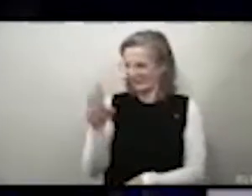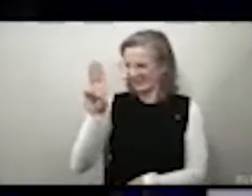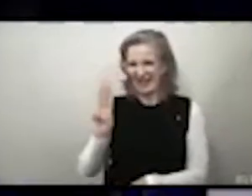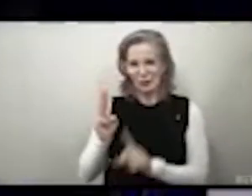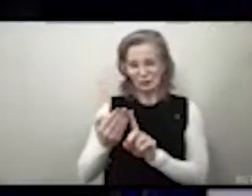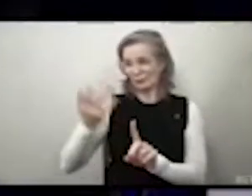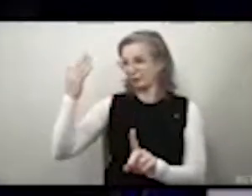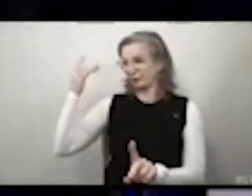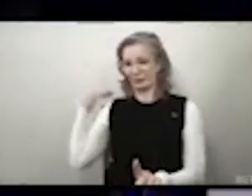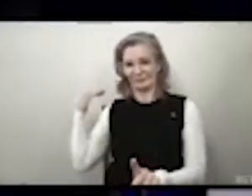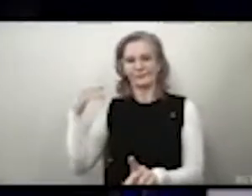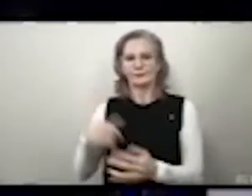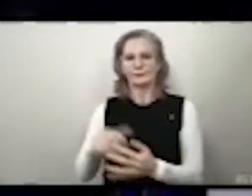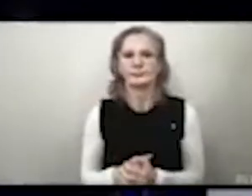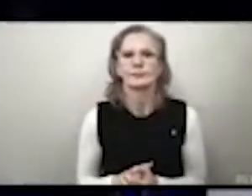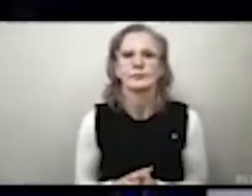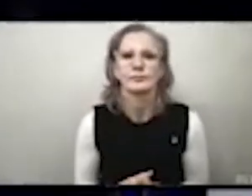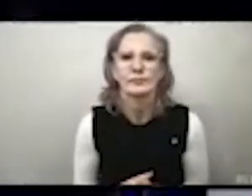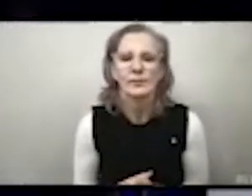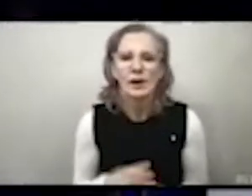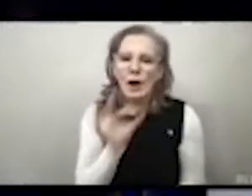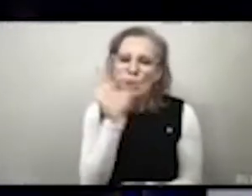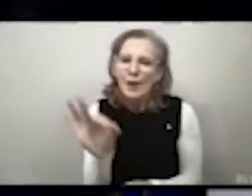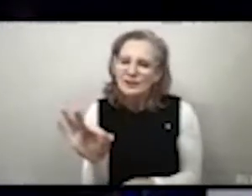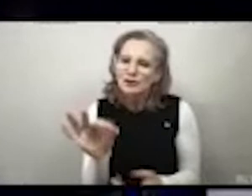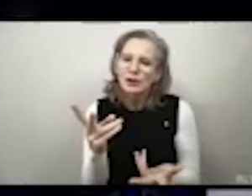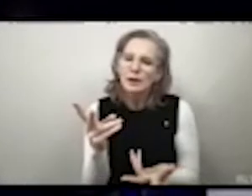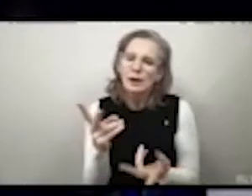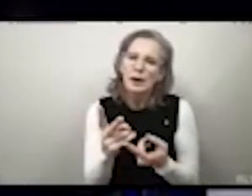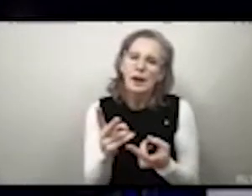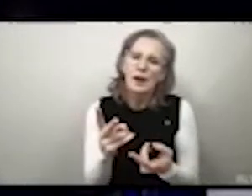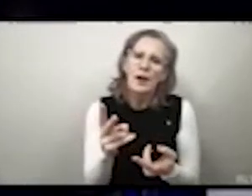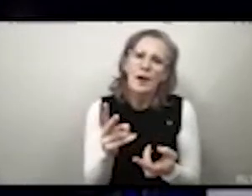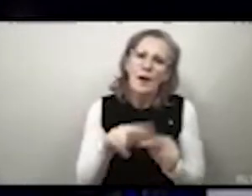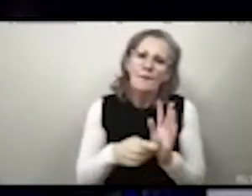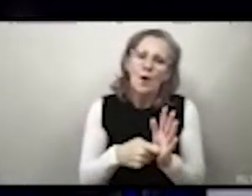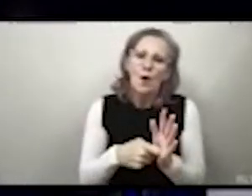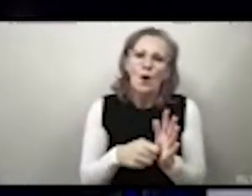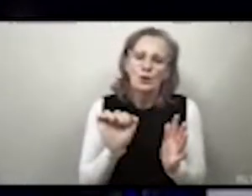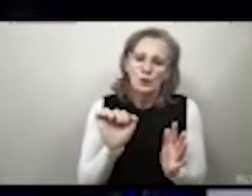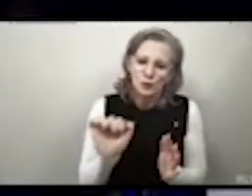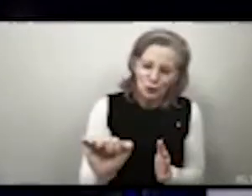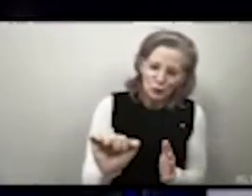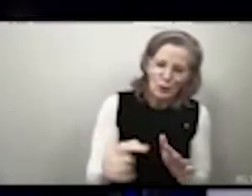that follows exactly on what Ian's talking about in many ways, what are the important aspects that are going to be needed if there is going to be